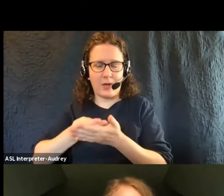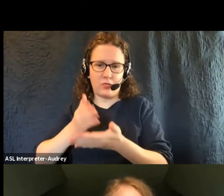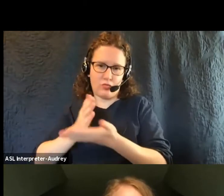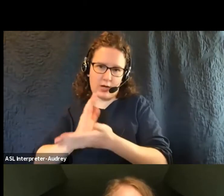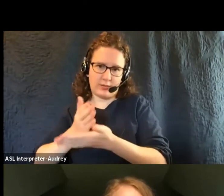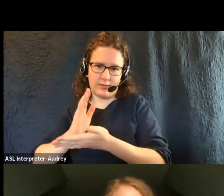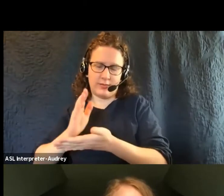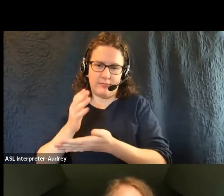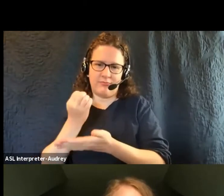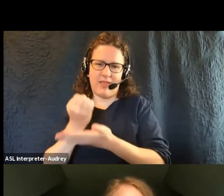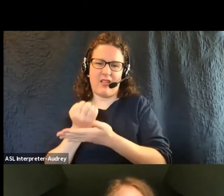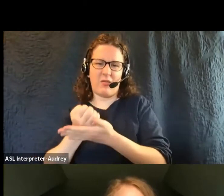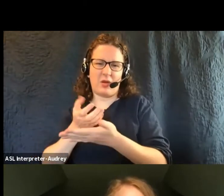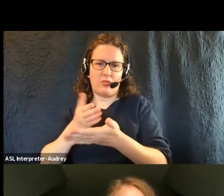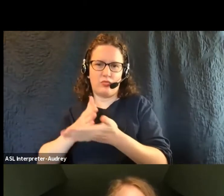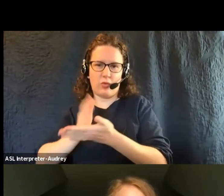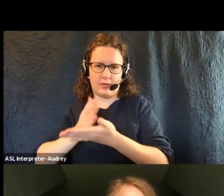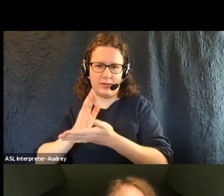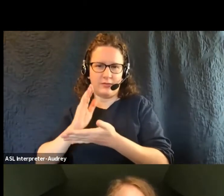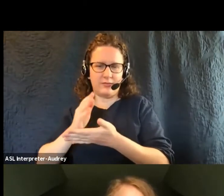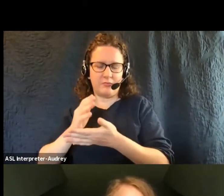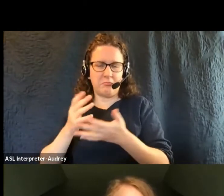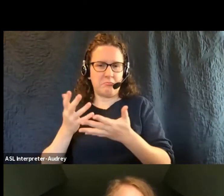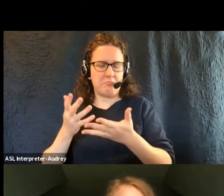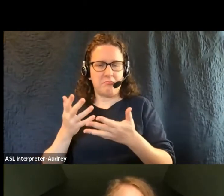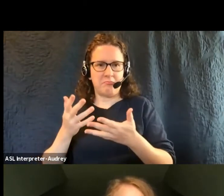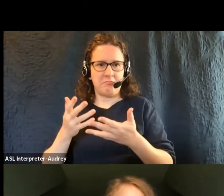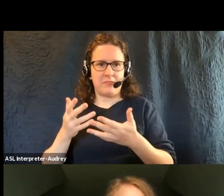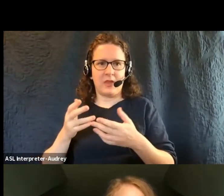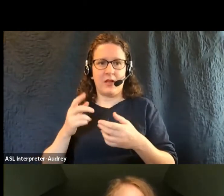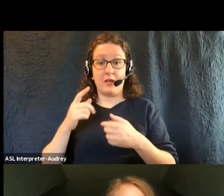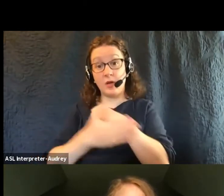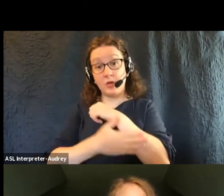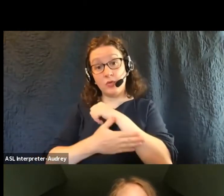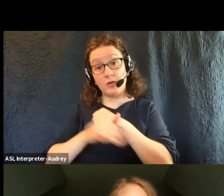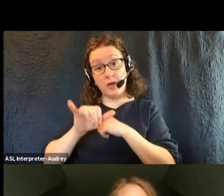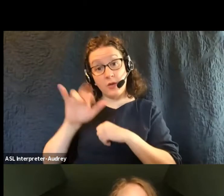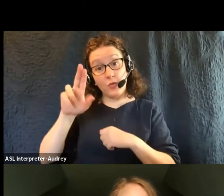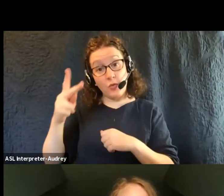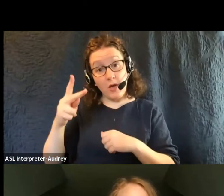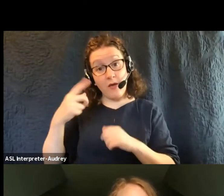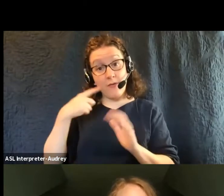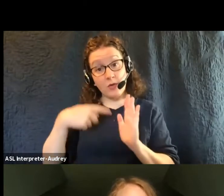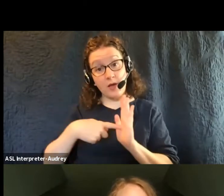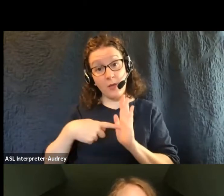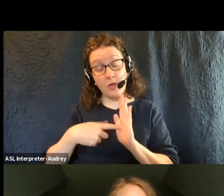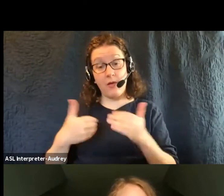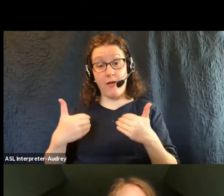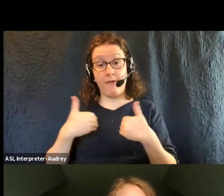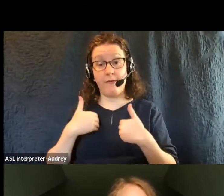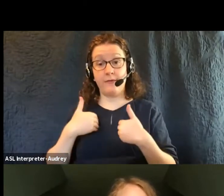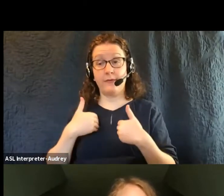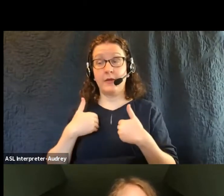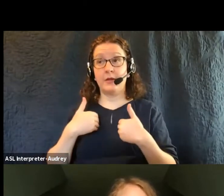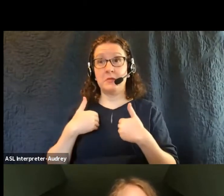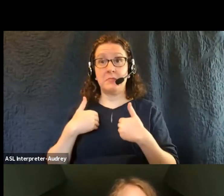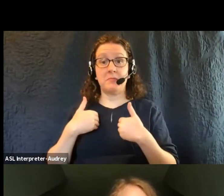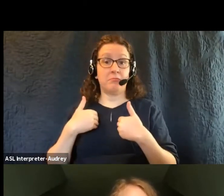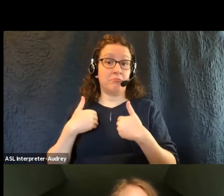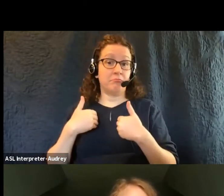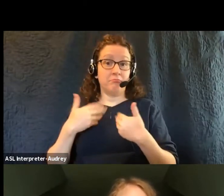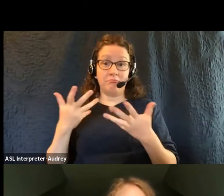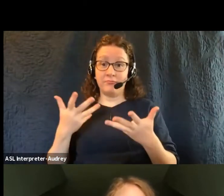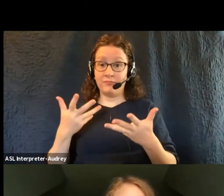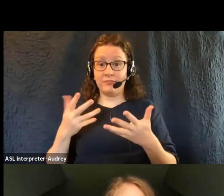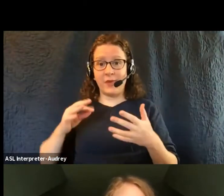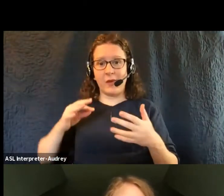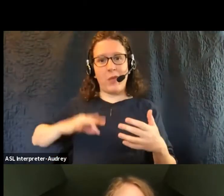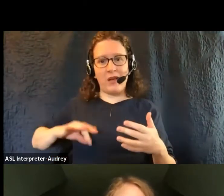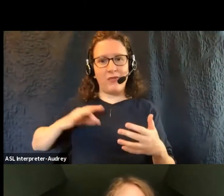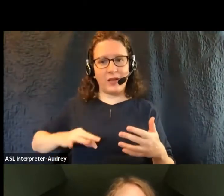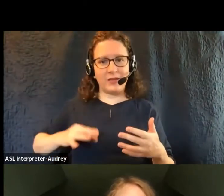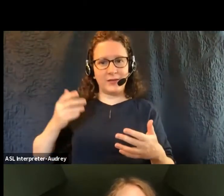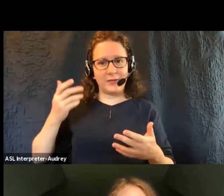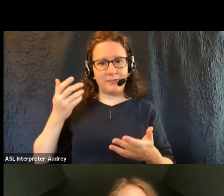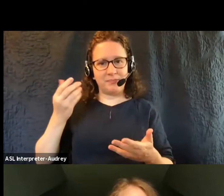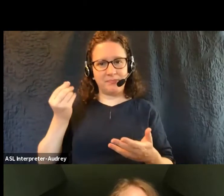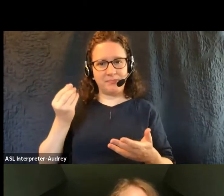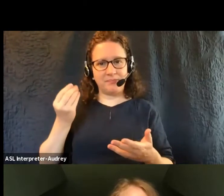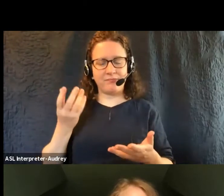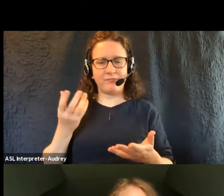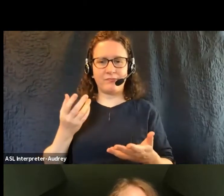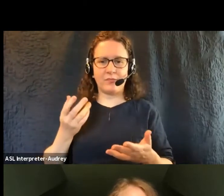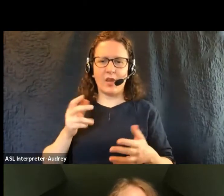descriptor, and in countries like the UK for example have, I don't know, benefits like the personal